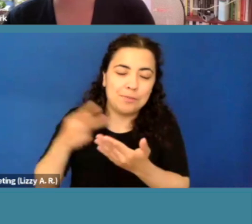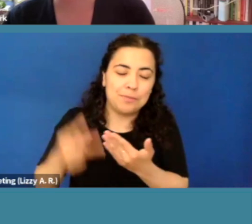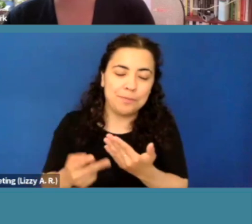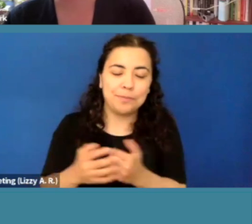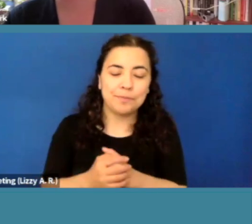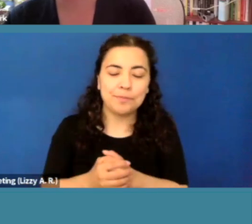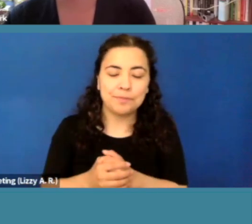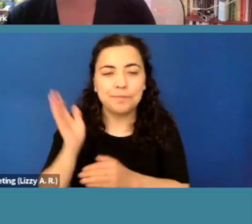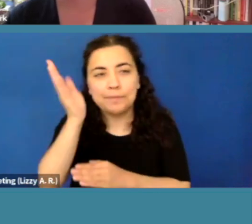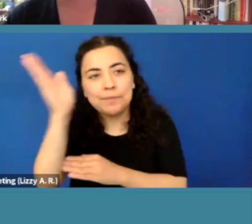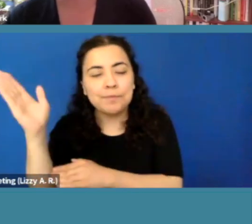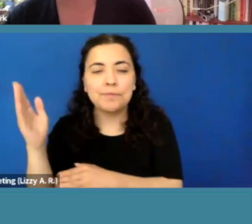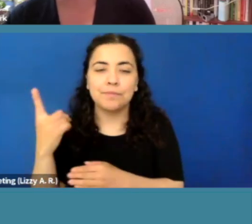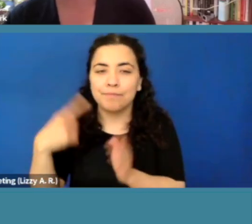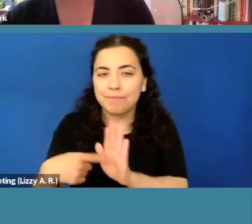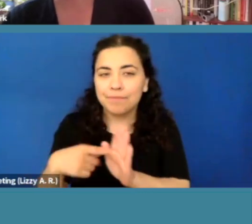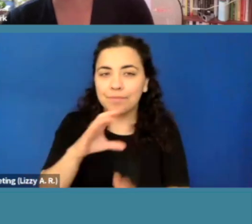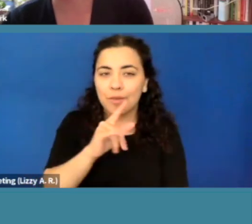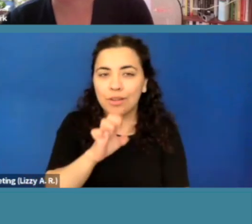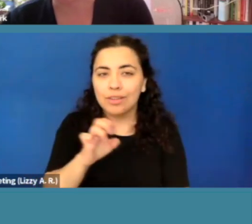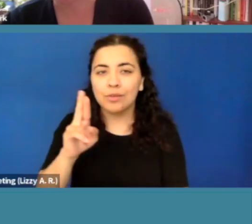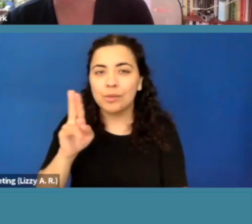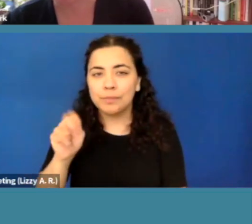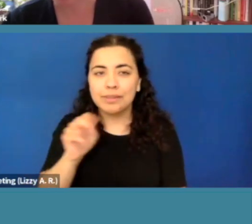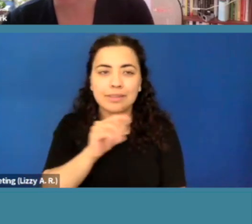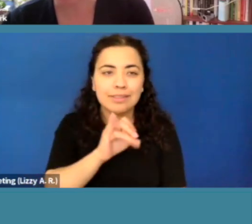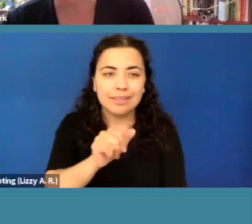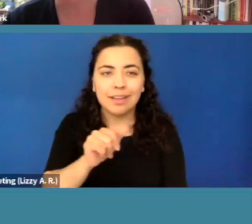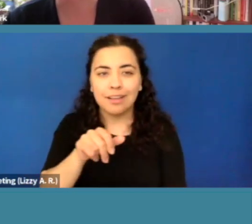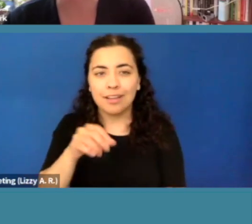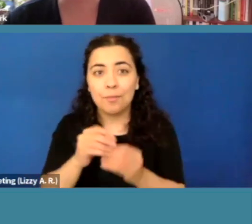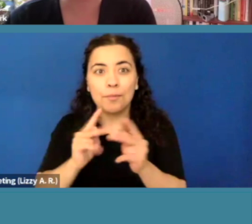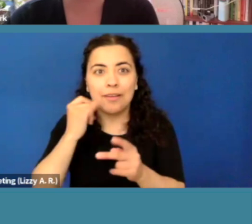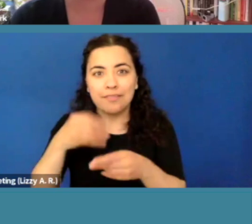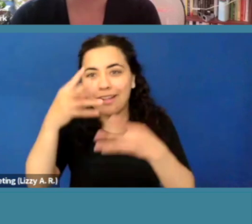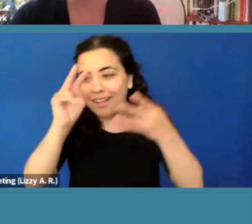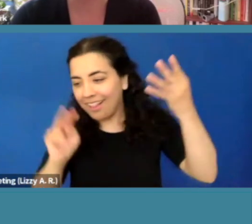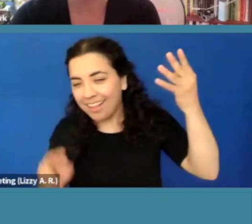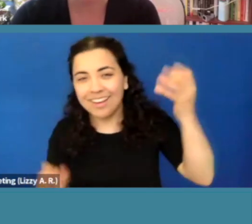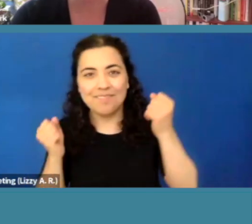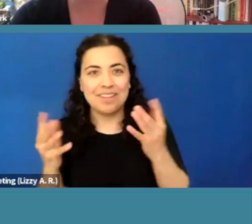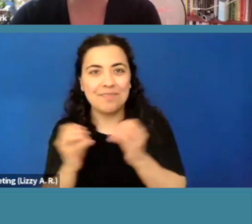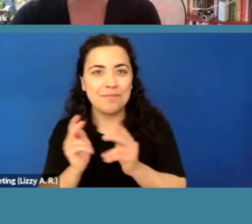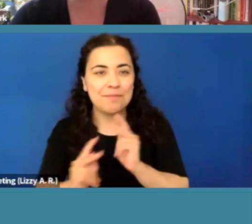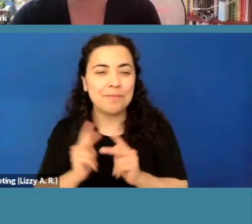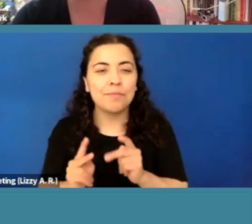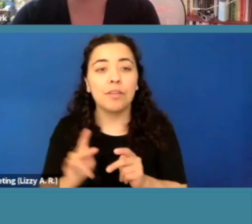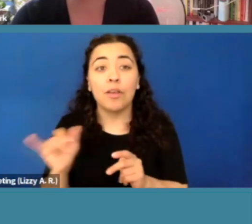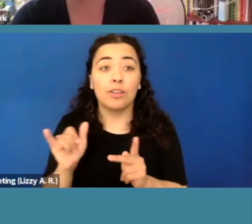as well, like Carly and Ruben and Tina and more people if I scroll down my web links, as well as our service providers.